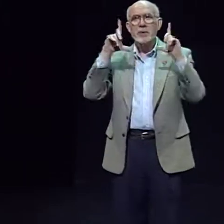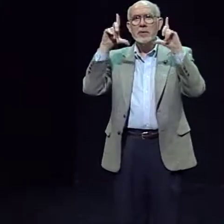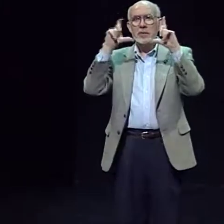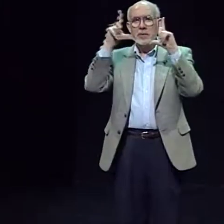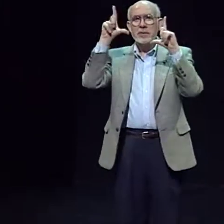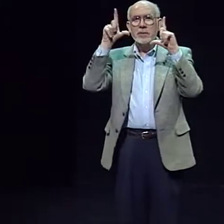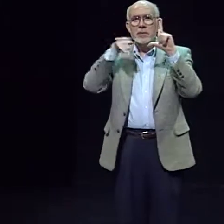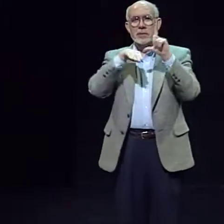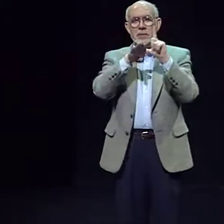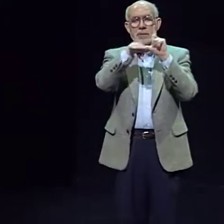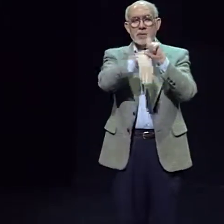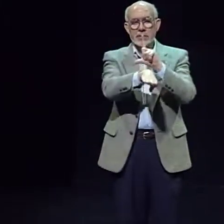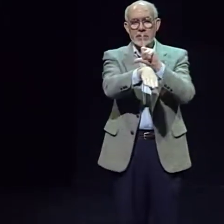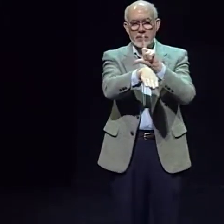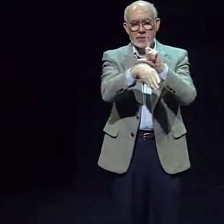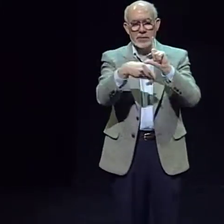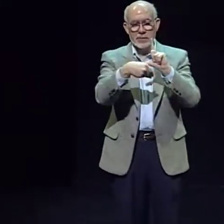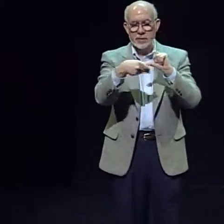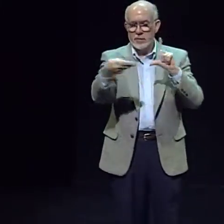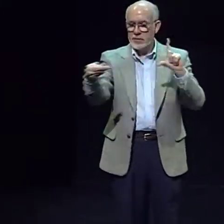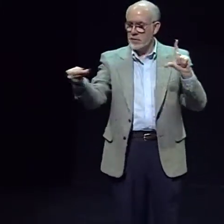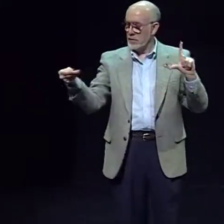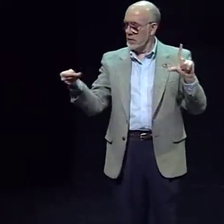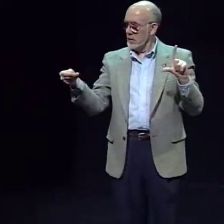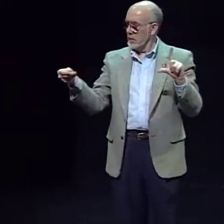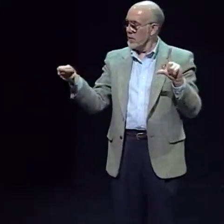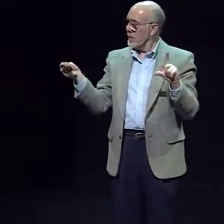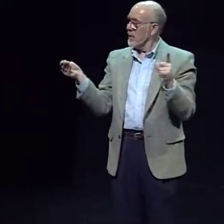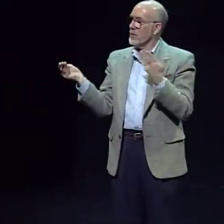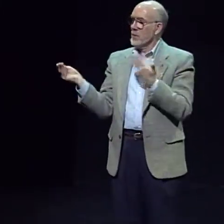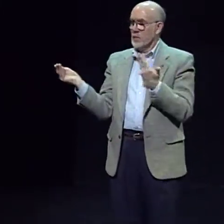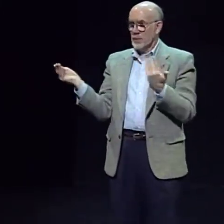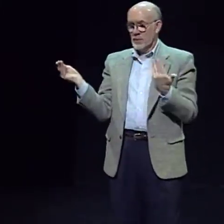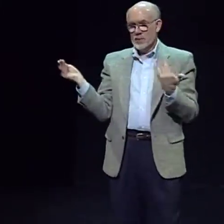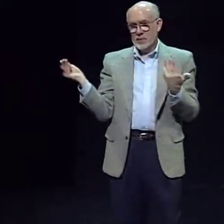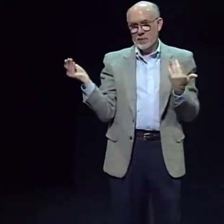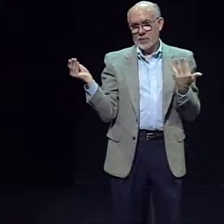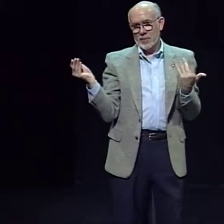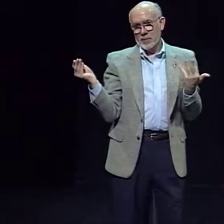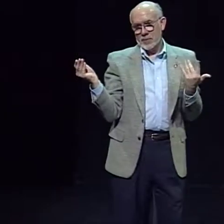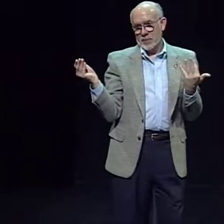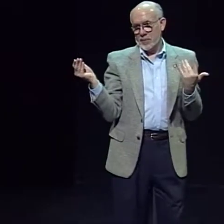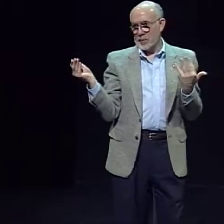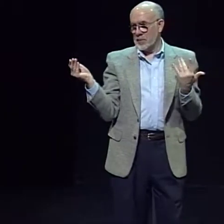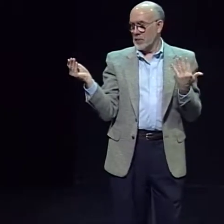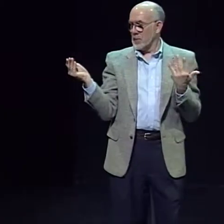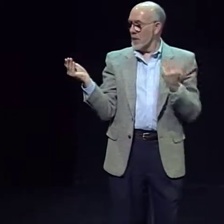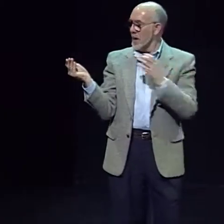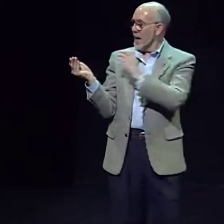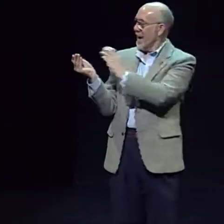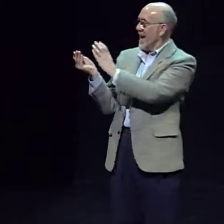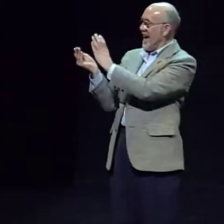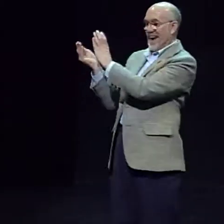FOR EXAMPLE, WHEN YOU TAKE A PHOTOGRAPH ON AN OLD POLAROID CAMERA, THE PHOTO POPS OUT